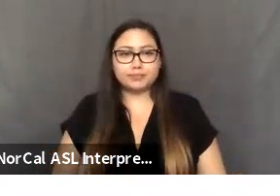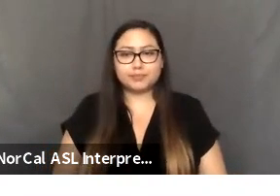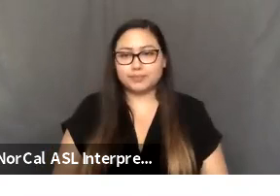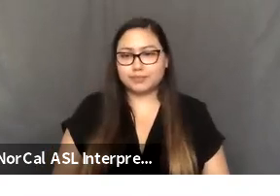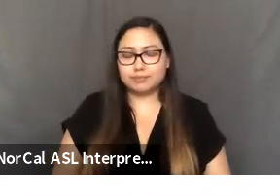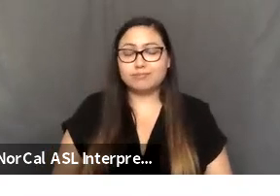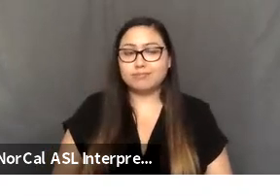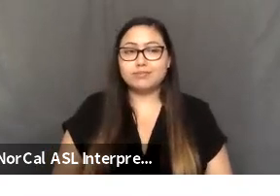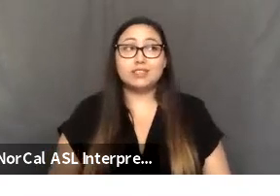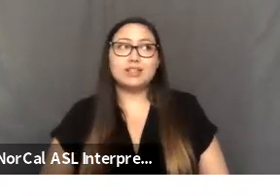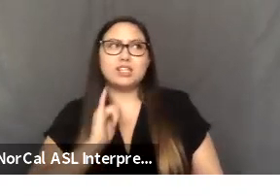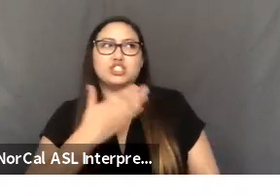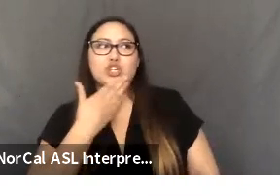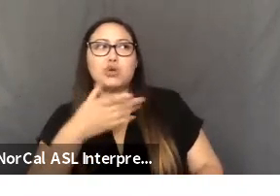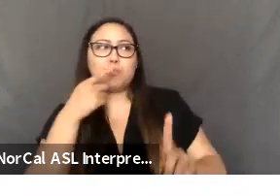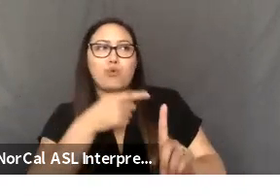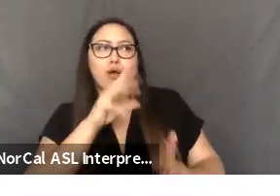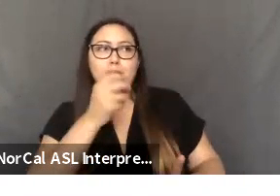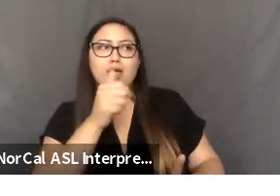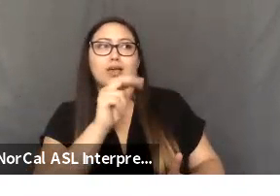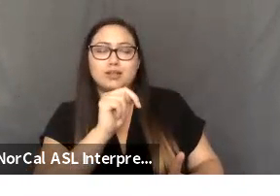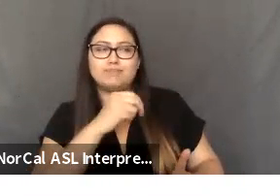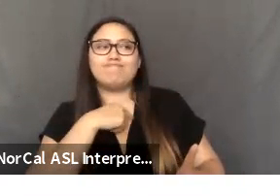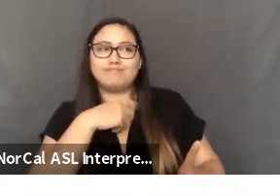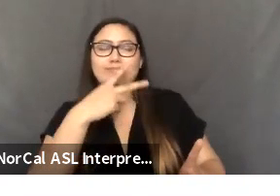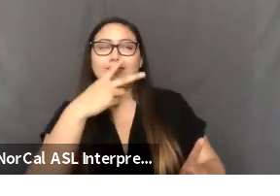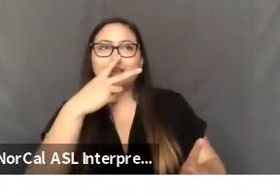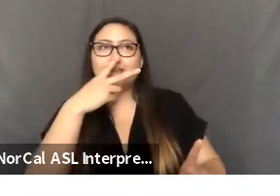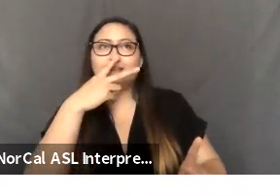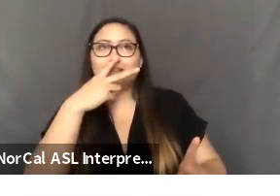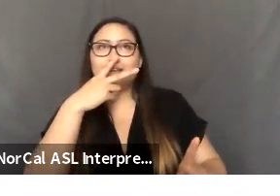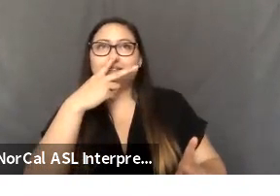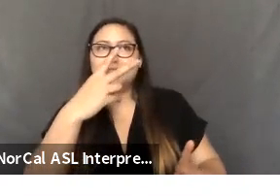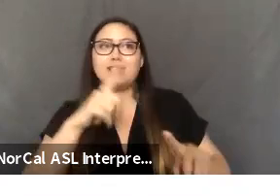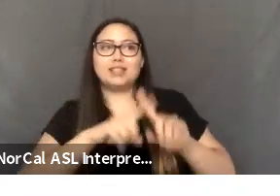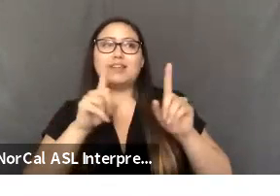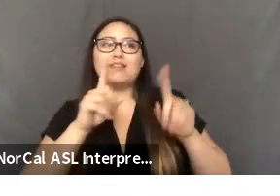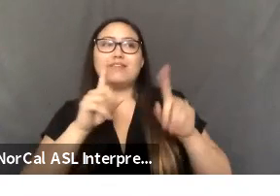That's a good point, Megan. I see the different type of question. And we did